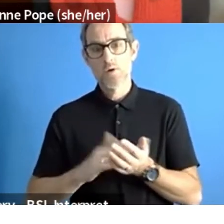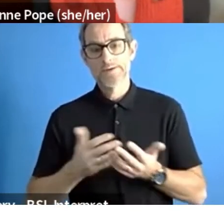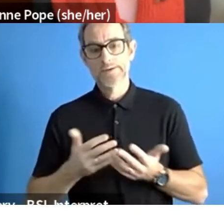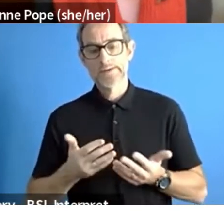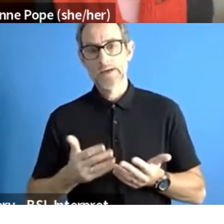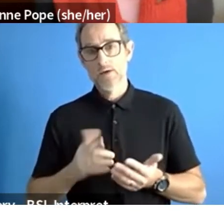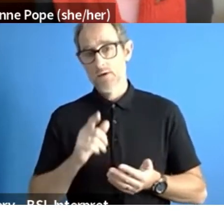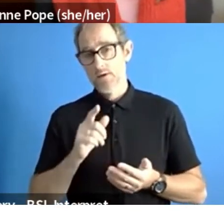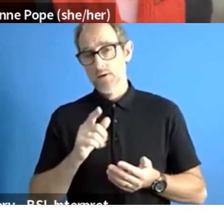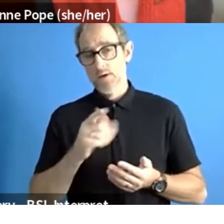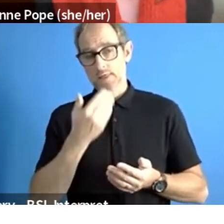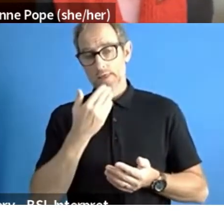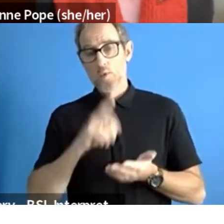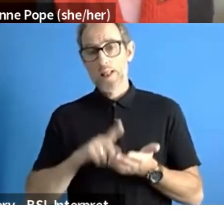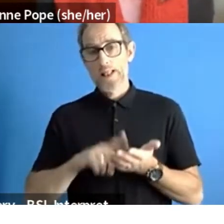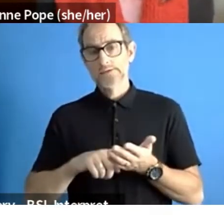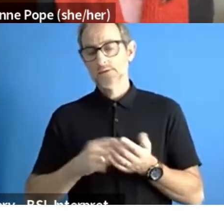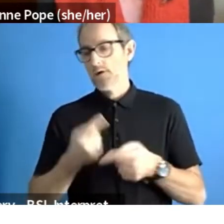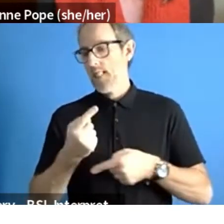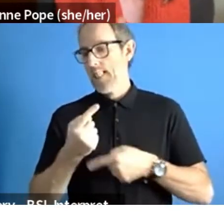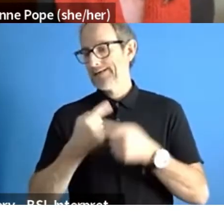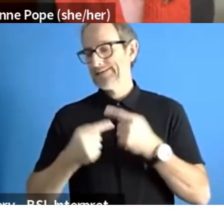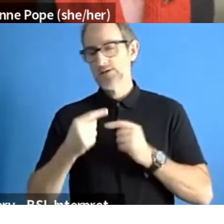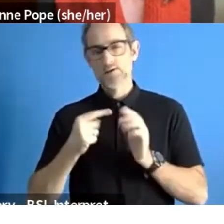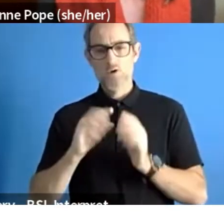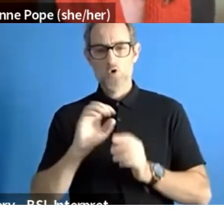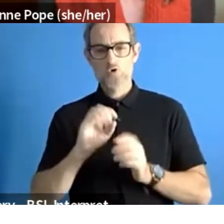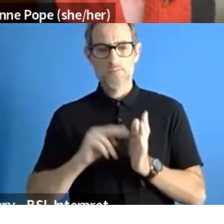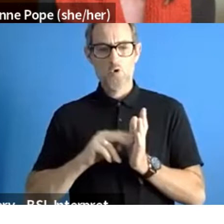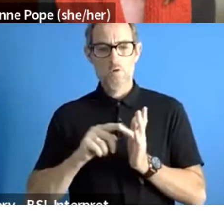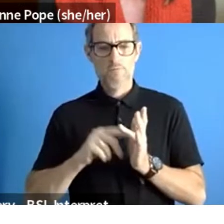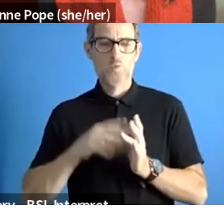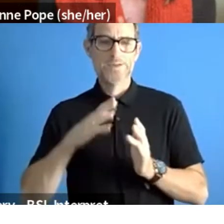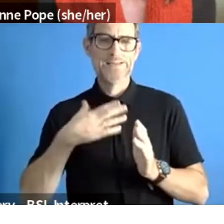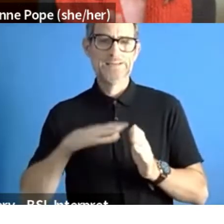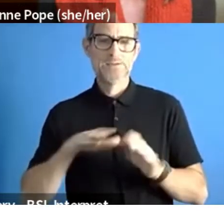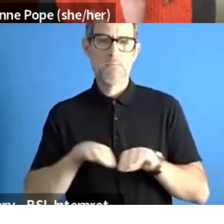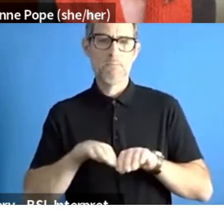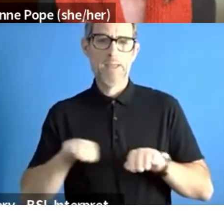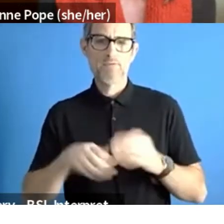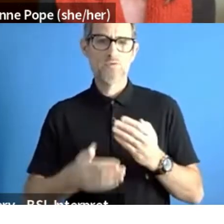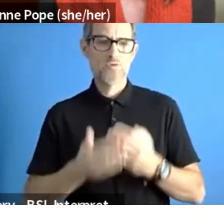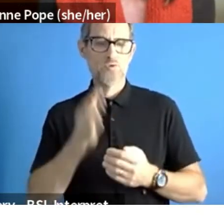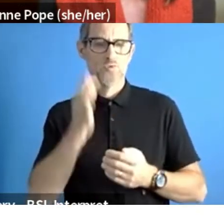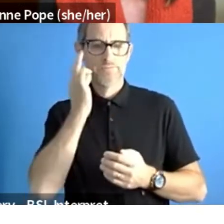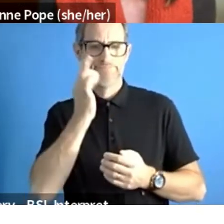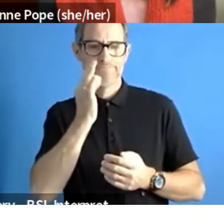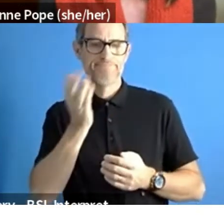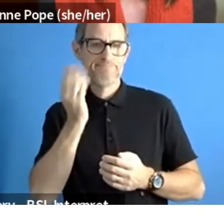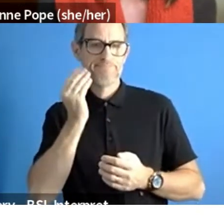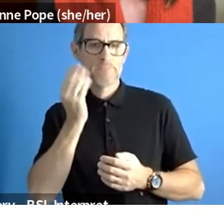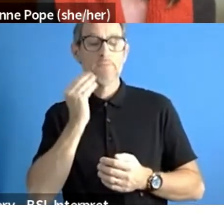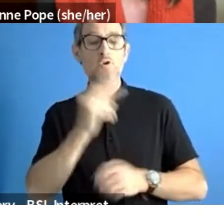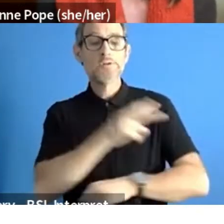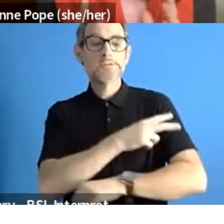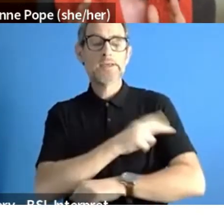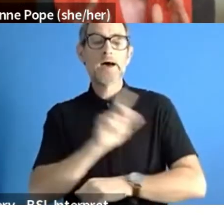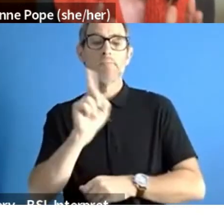At the end of last year, we needed a new